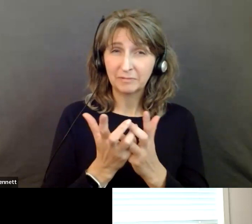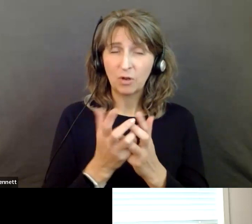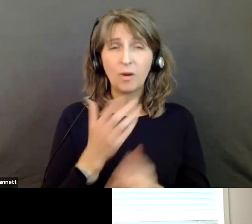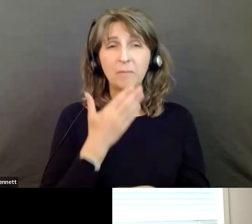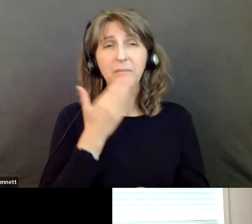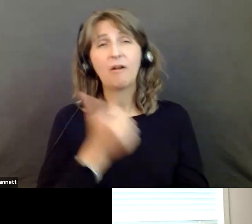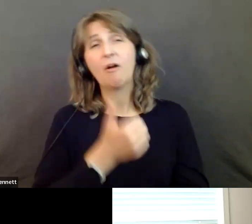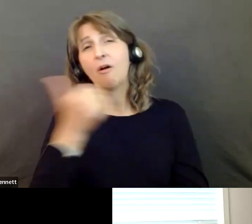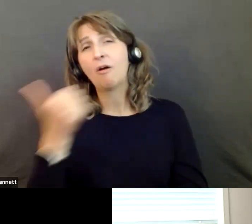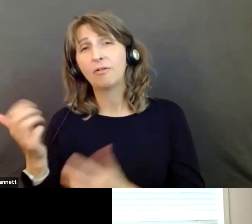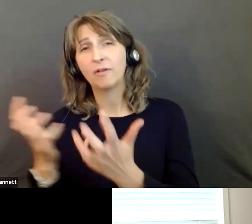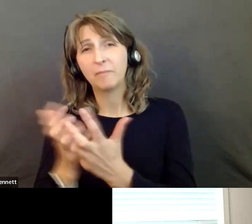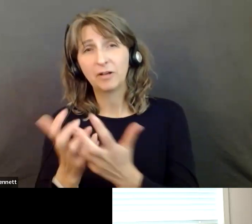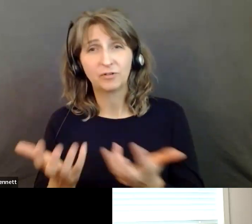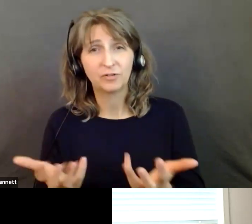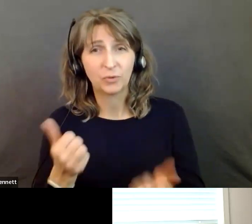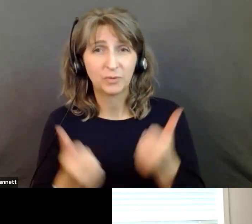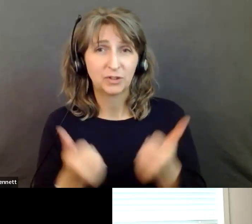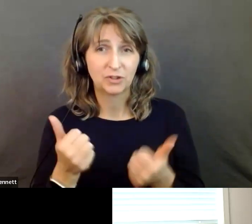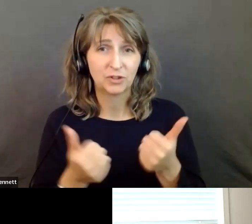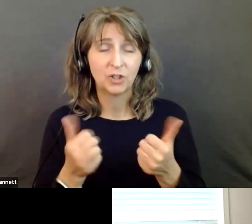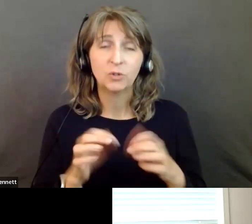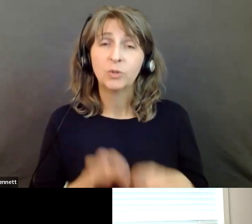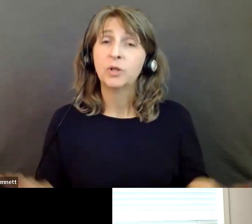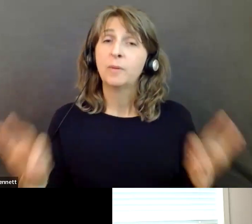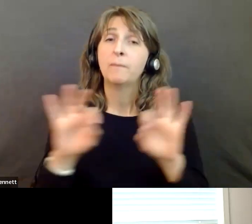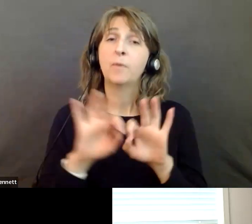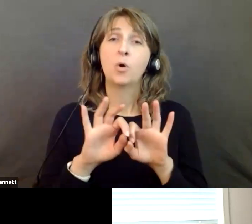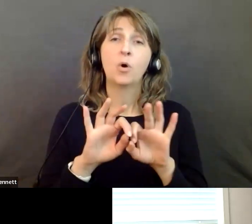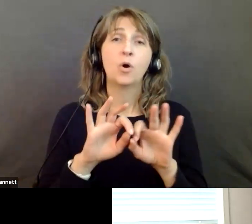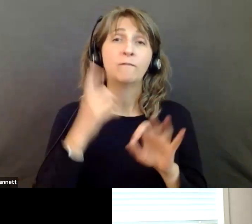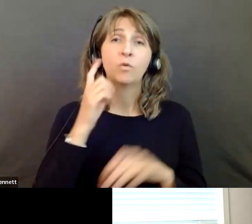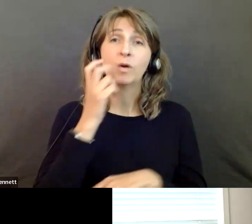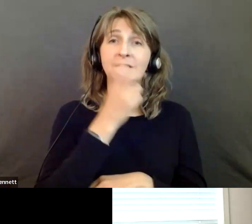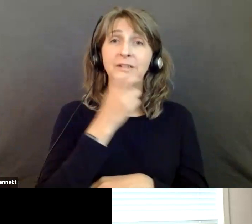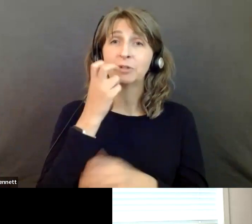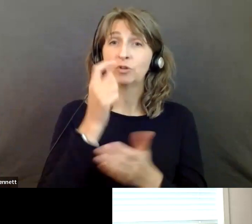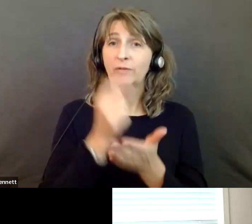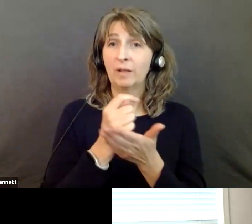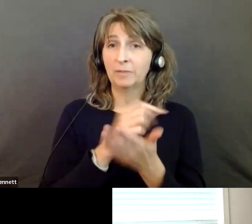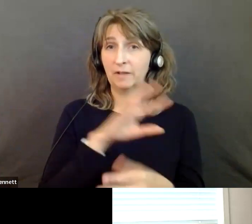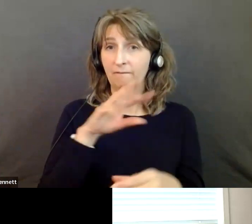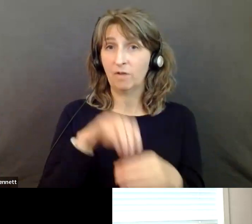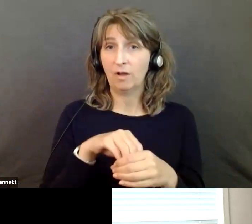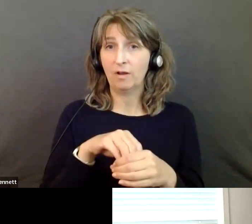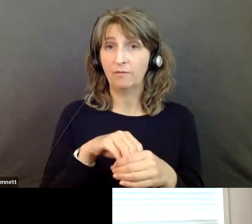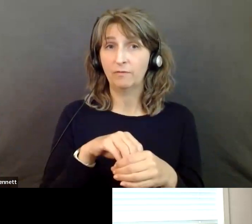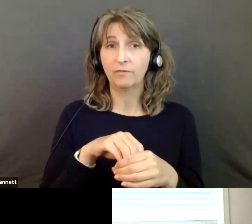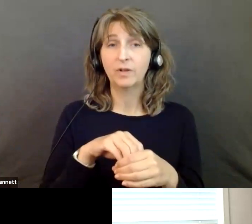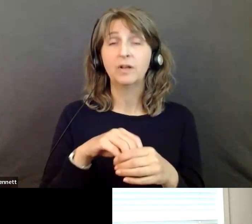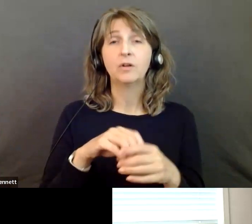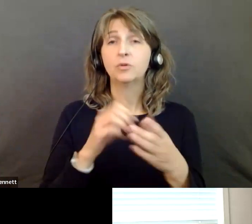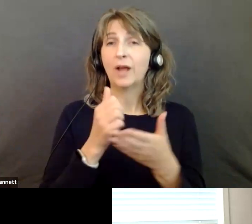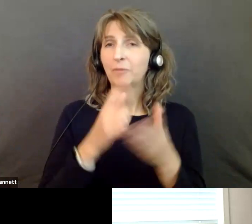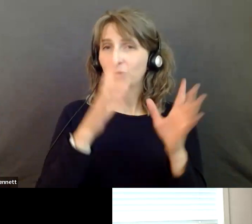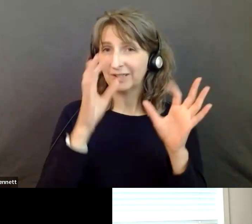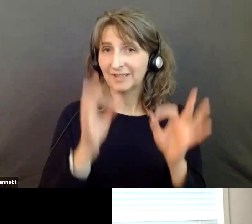So it's very, very important. For the speech therapist to be involved in the decision-making process of that language.